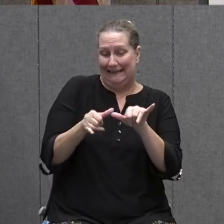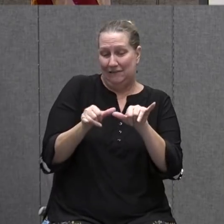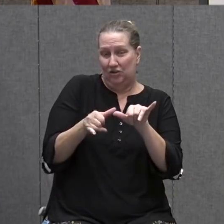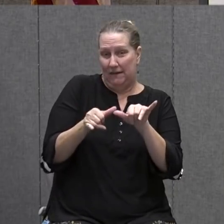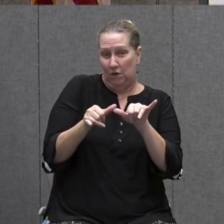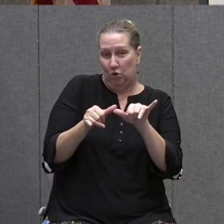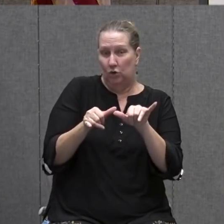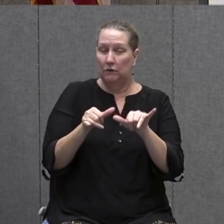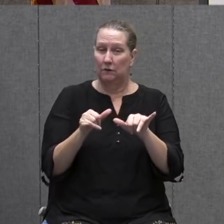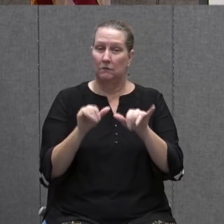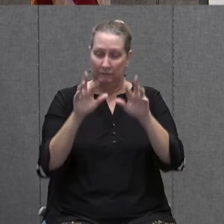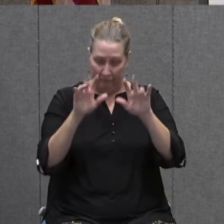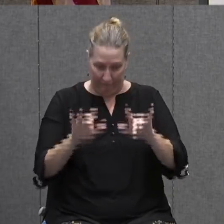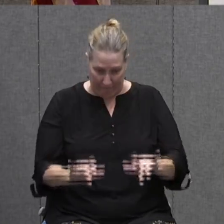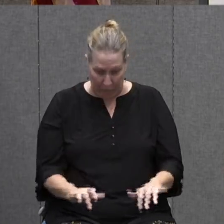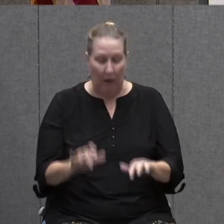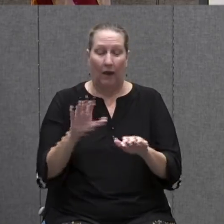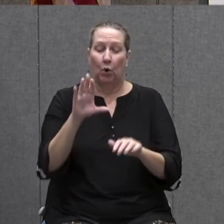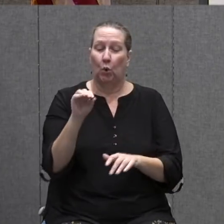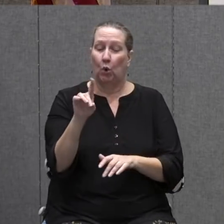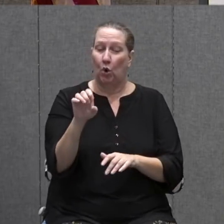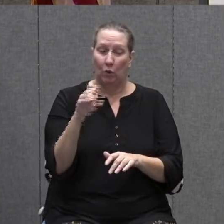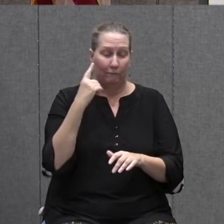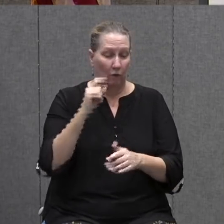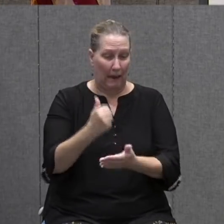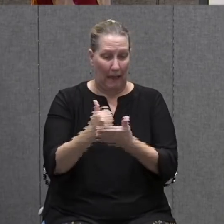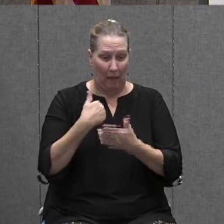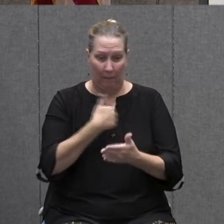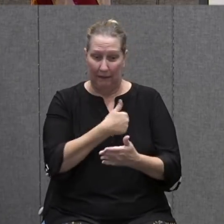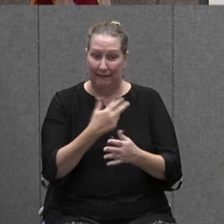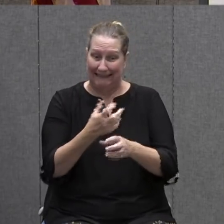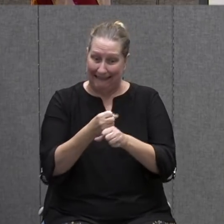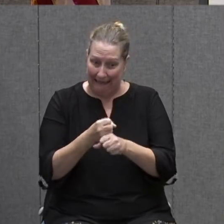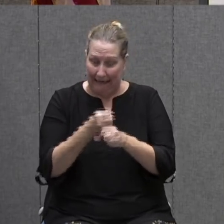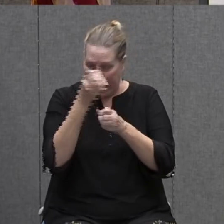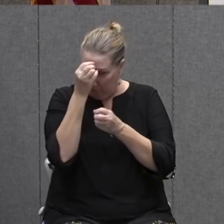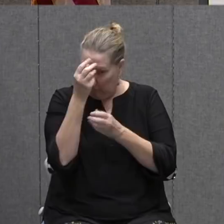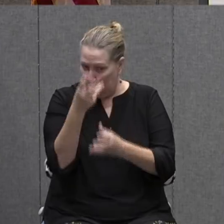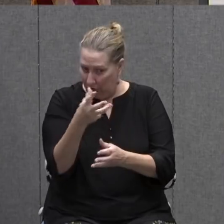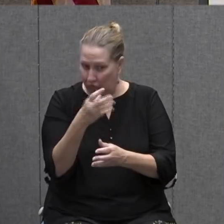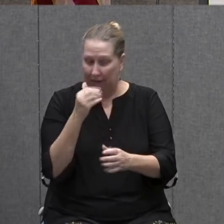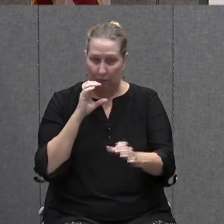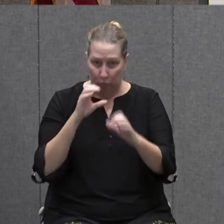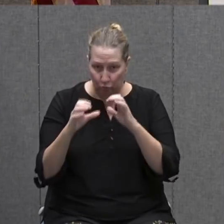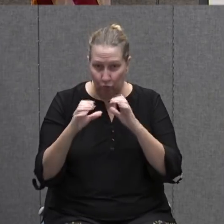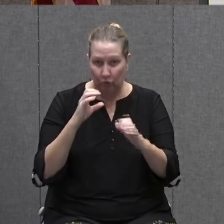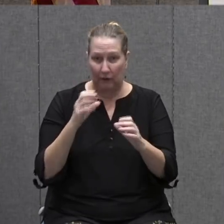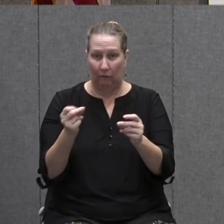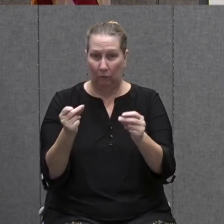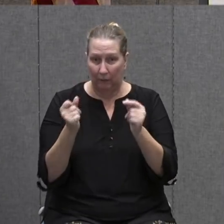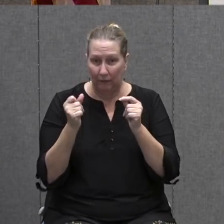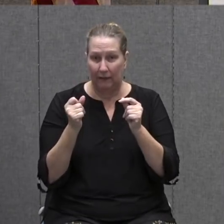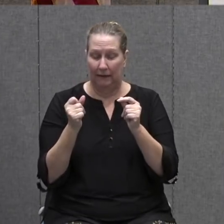to help us communicate in very quick ways to get images and numbers and letters.